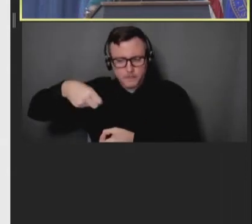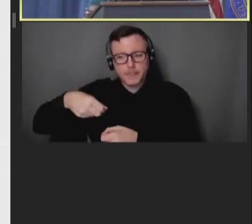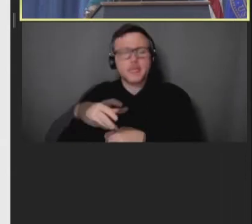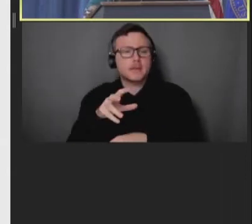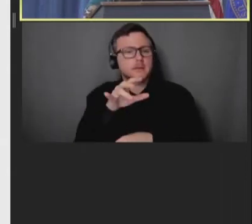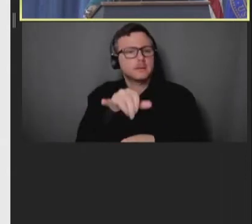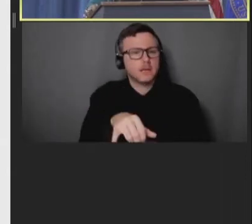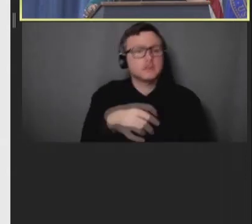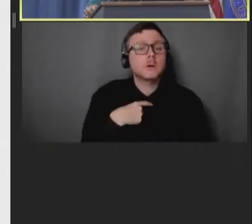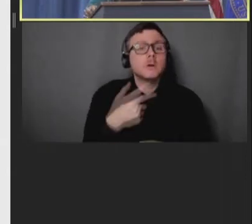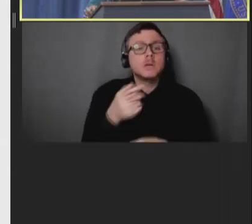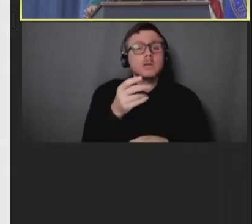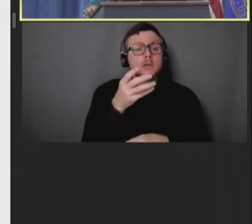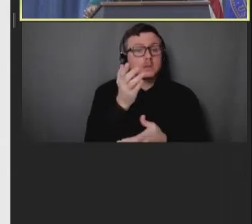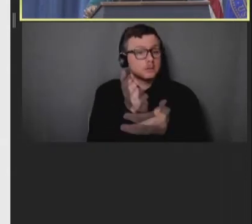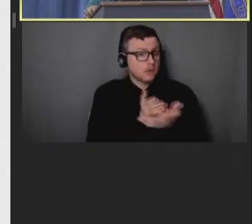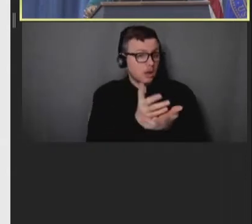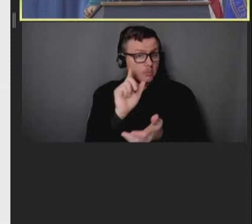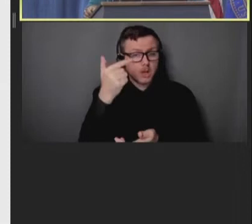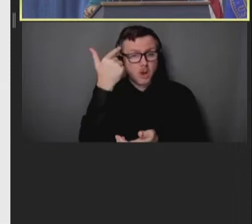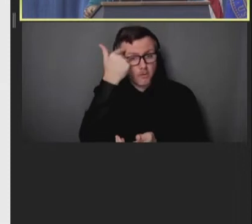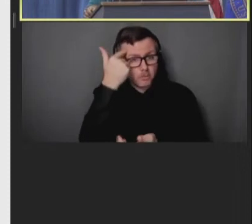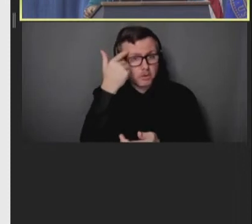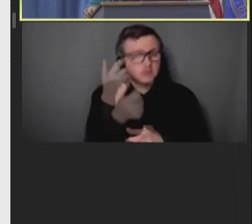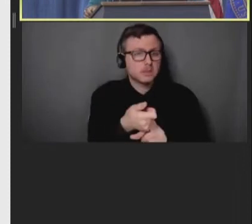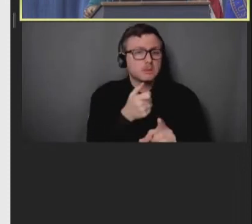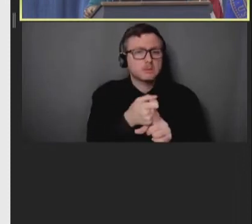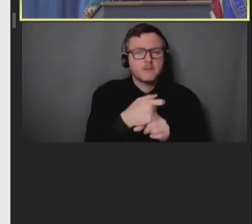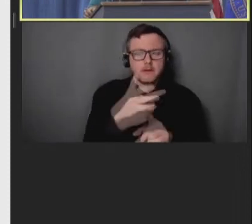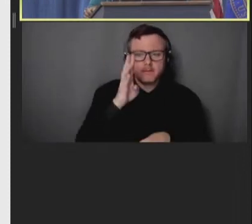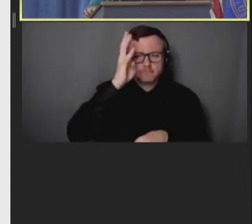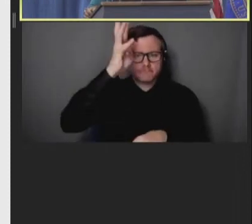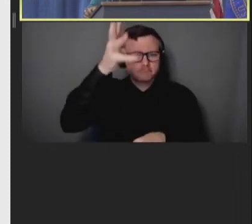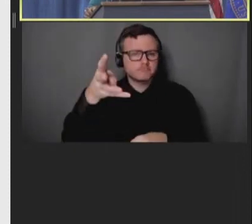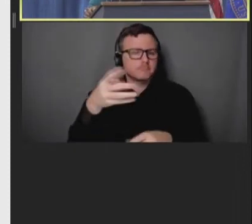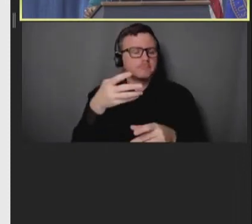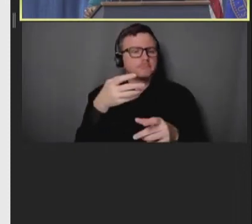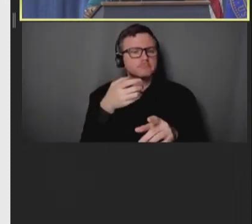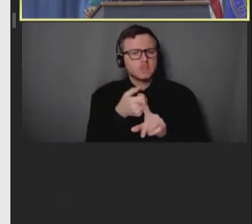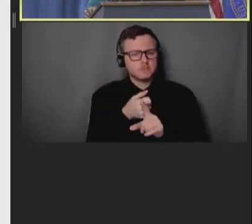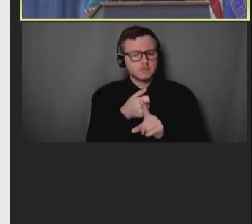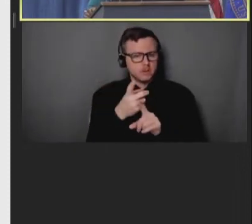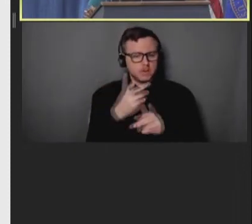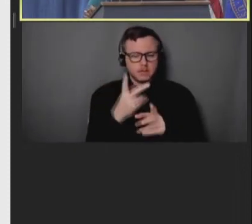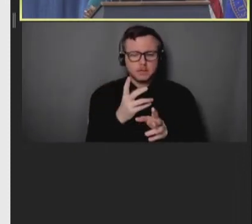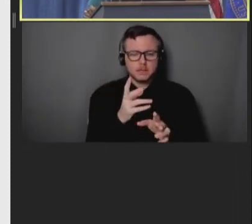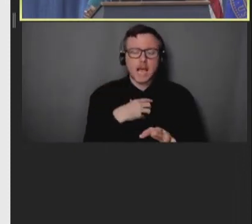states began to take creative action and figure out -- and I don't want to misspeak here -- but